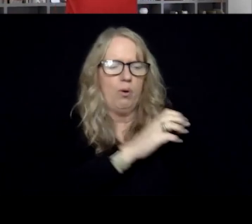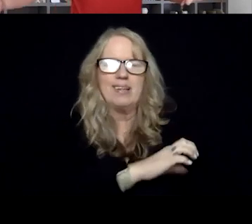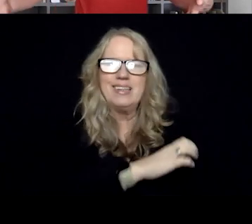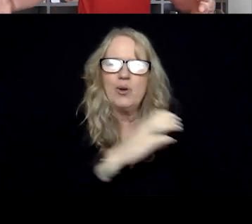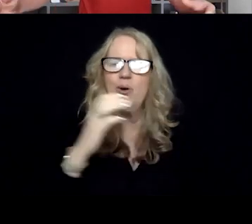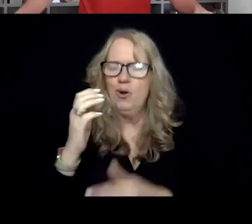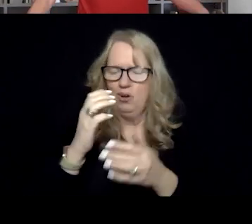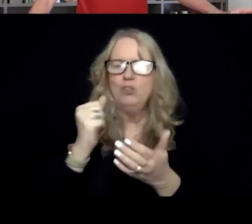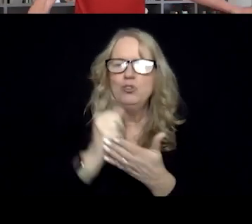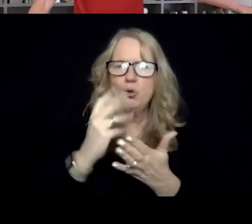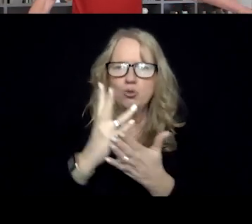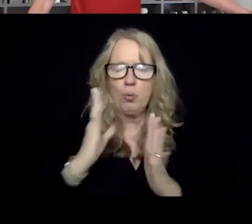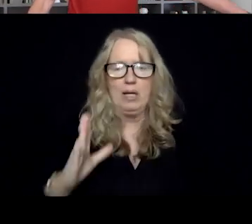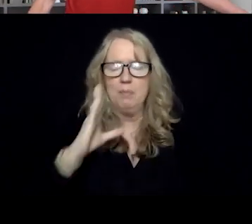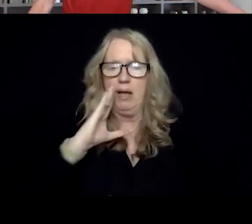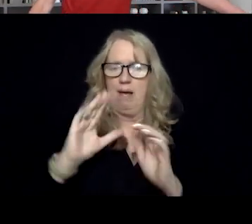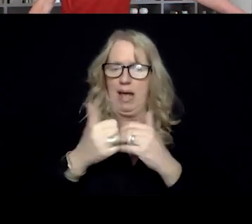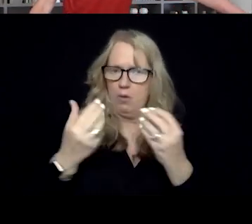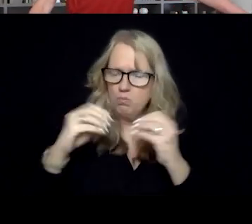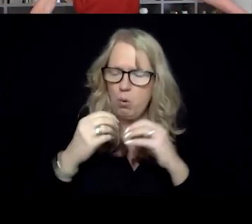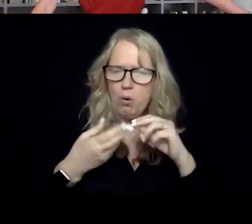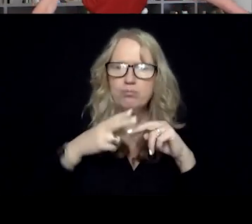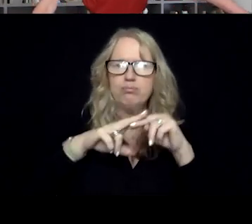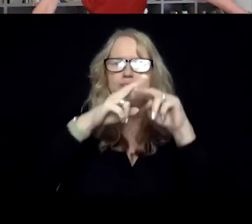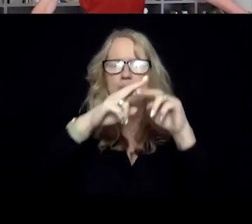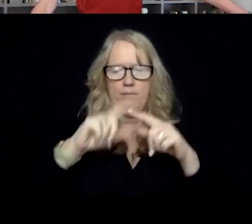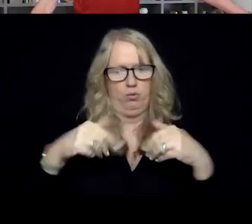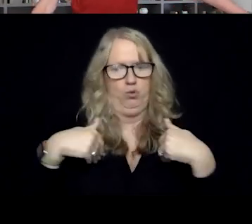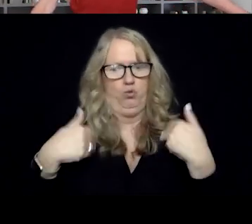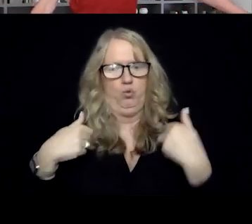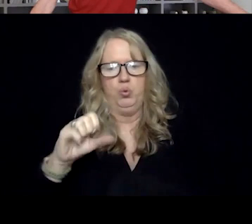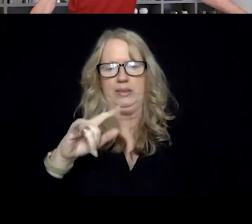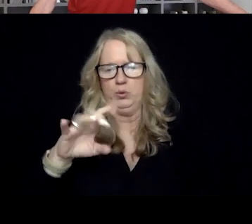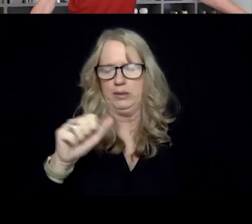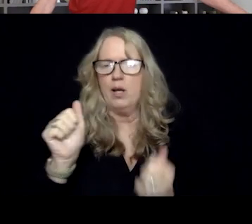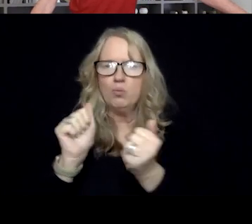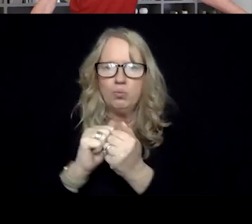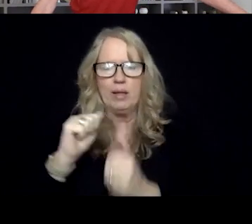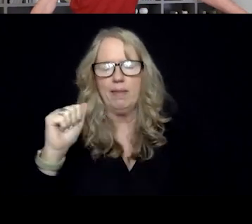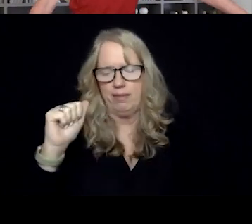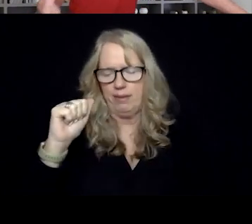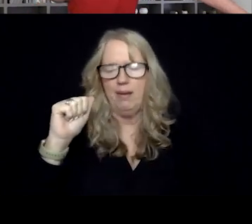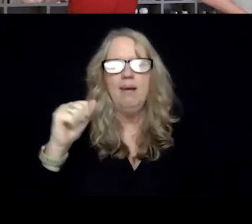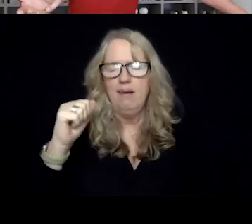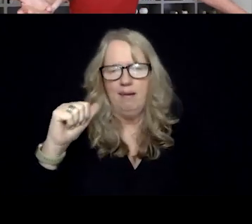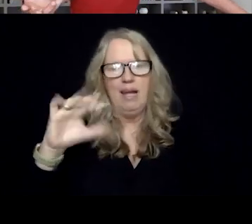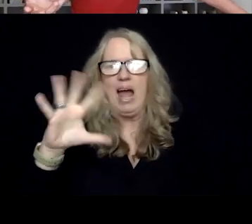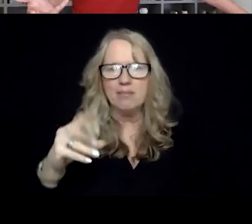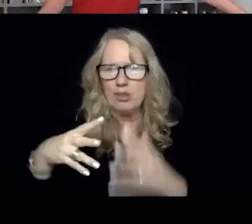IMPACT ON THE RISING SUICIDE RATE WITH AFRICAN AMERICANS, WE NEED A WORK FORCE.